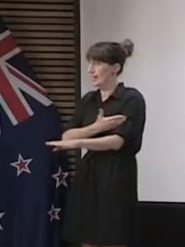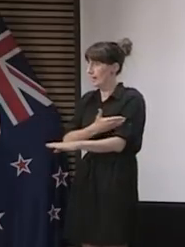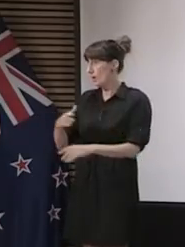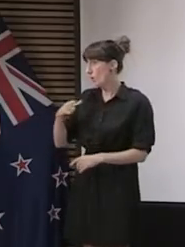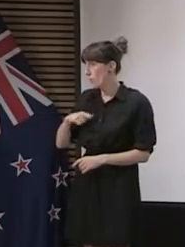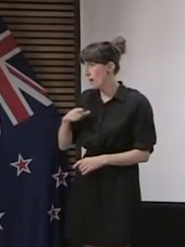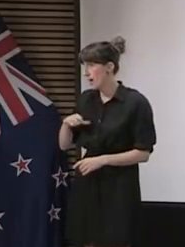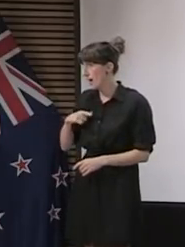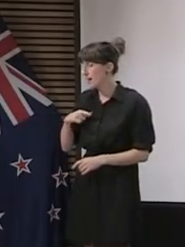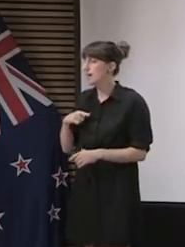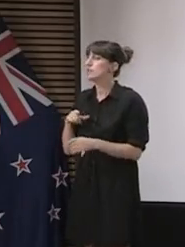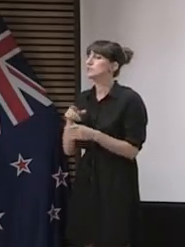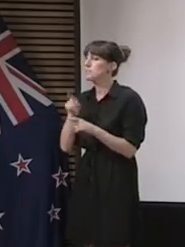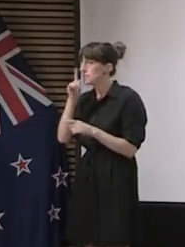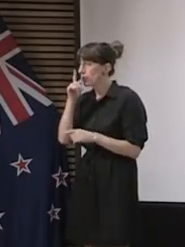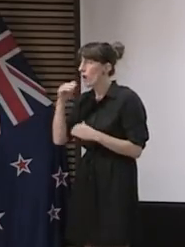vulnerable New Zealanders could be vaccinated first.